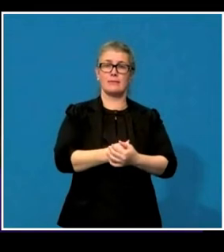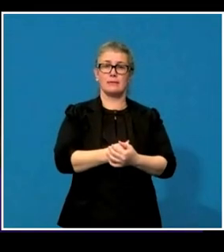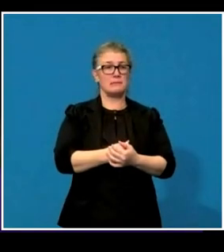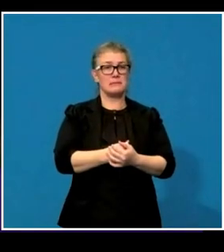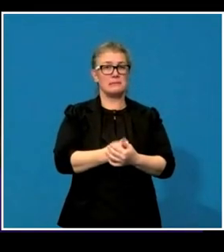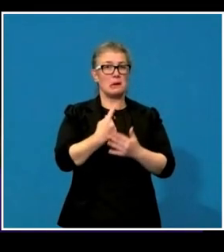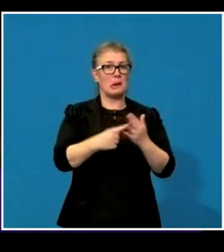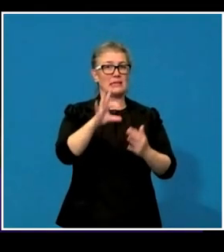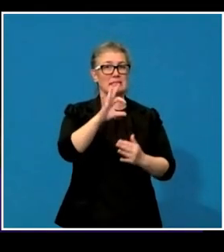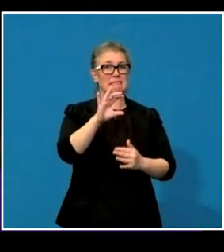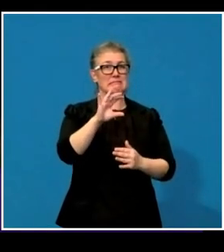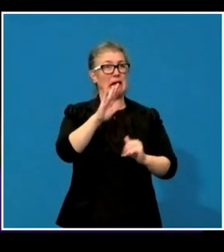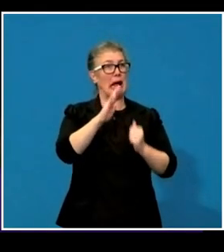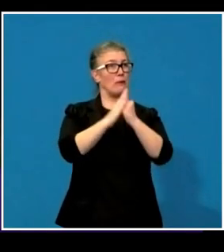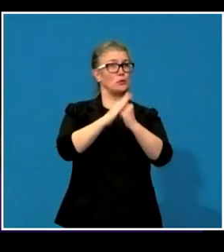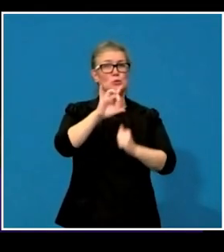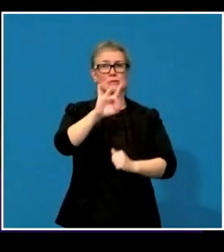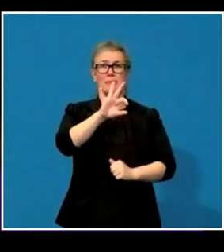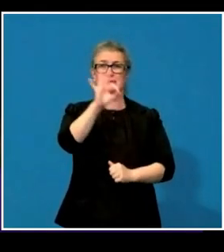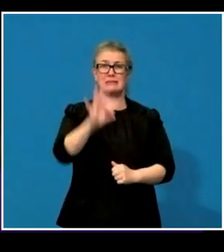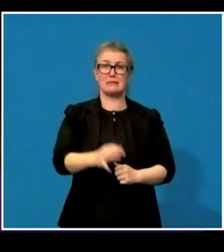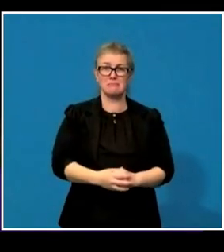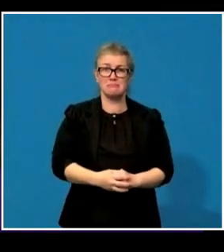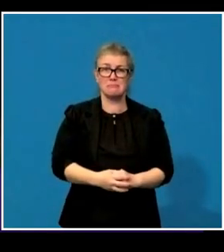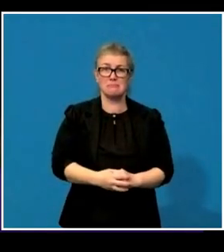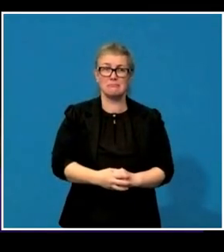And that 10 per cent is on what basis?